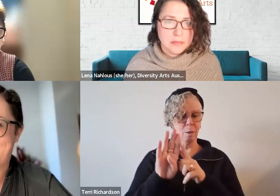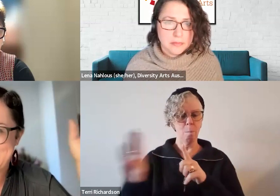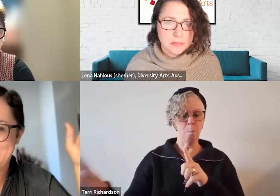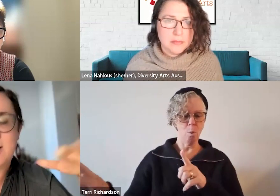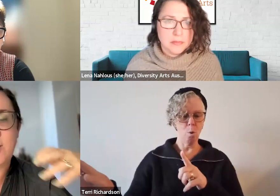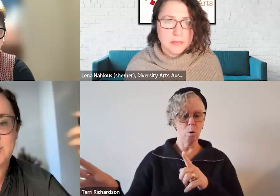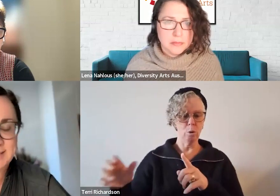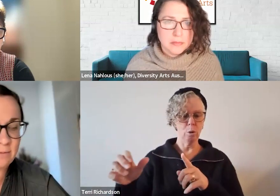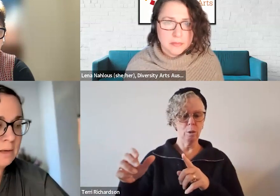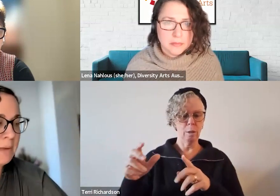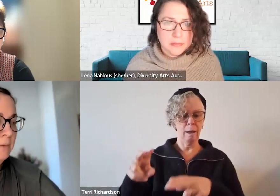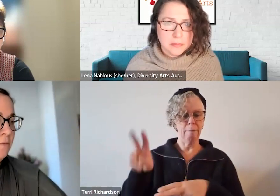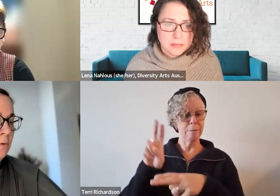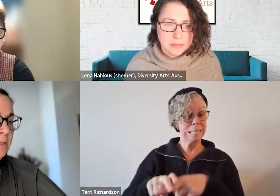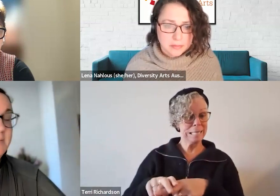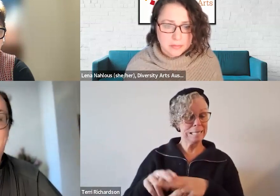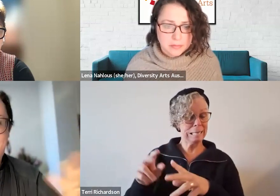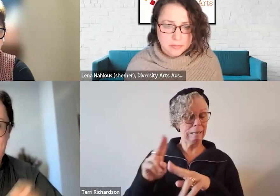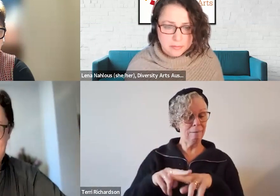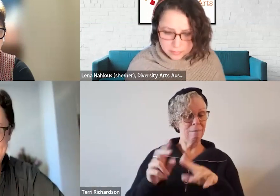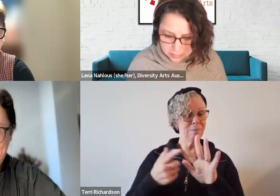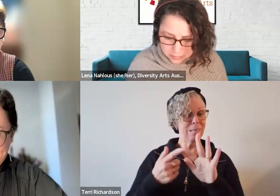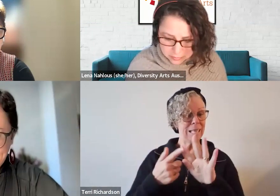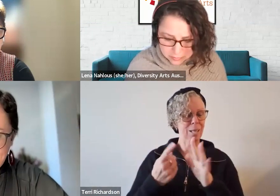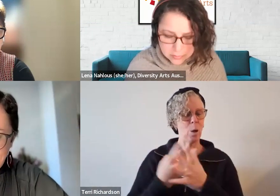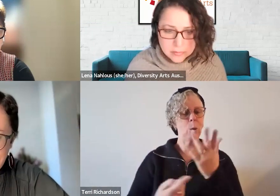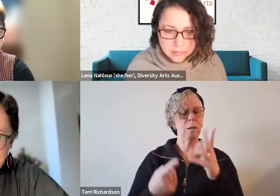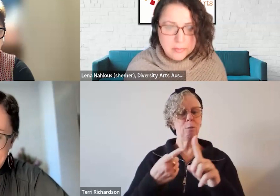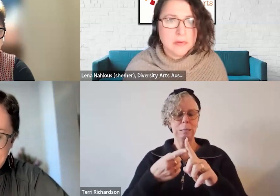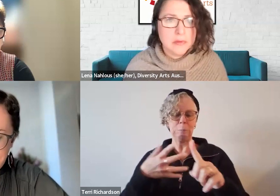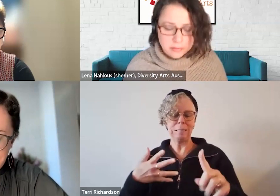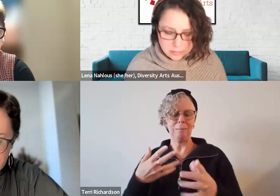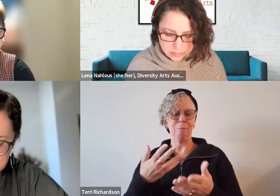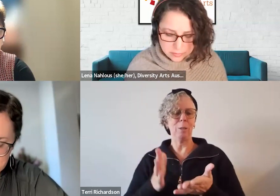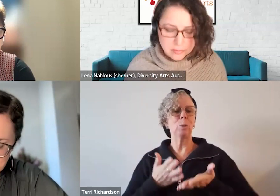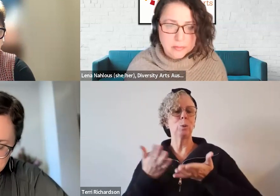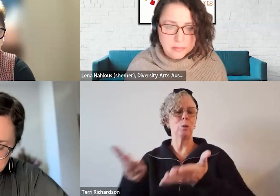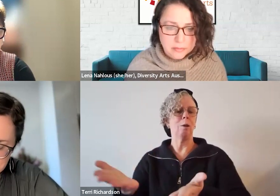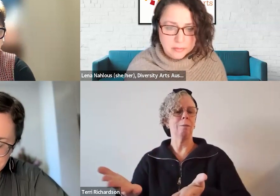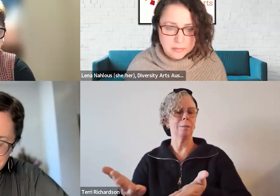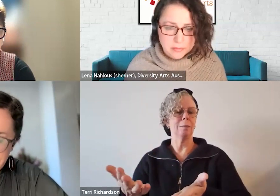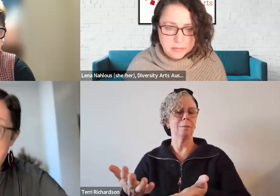only receive payment for specific services delivered in good faith.